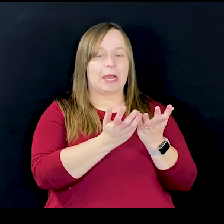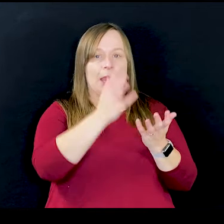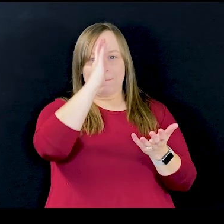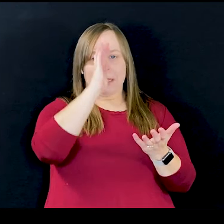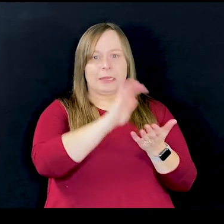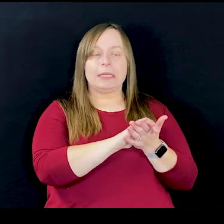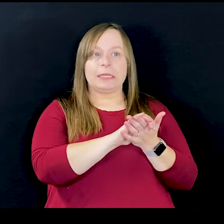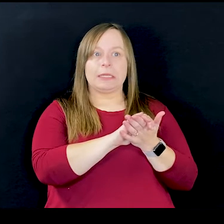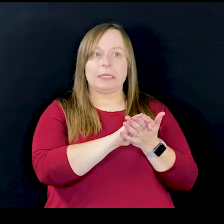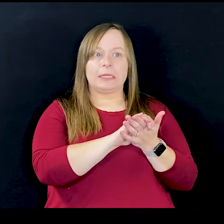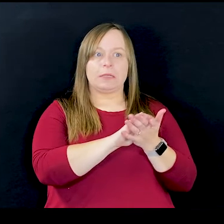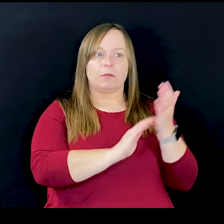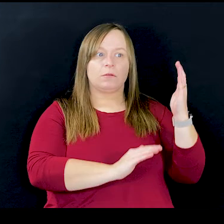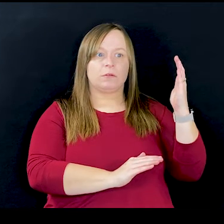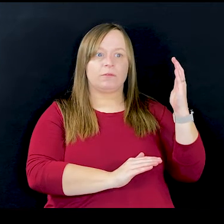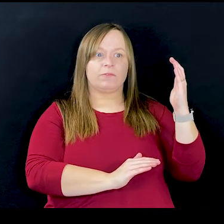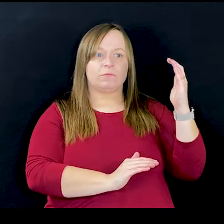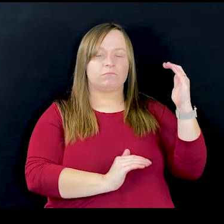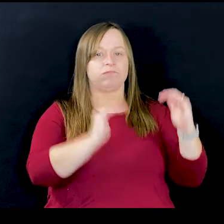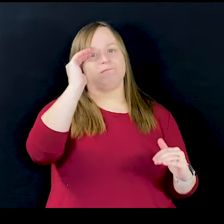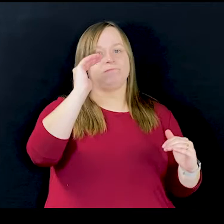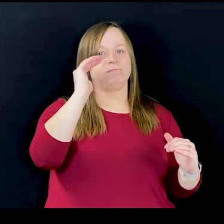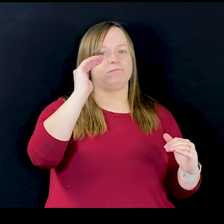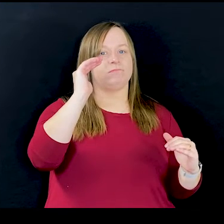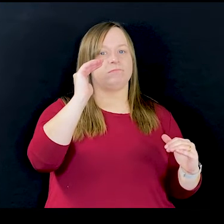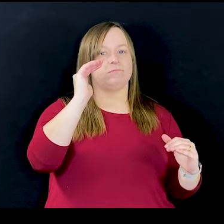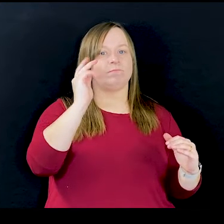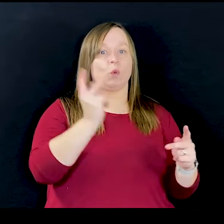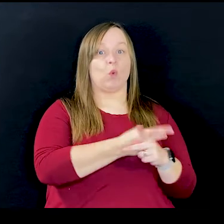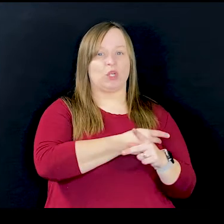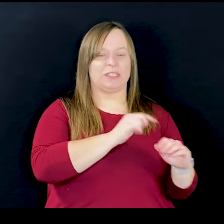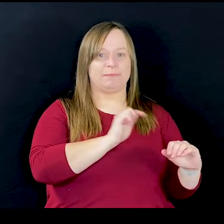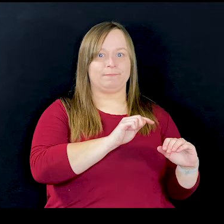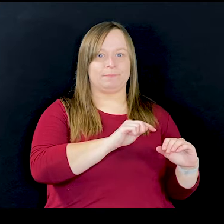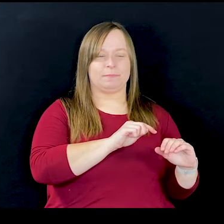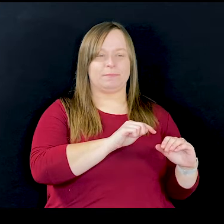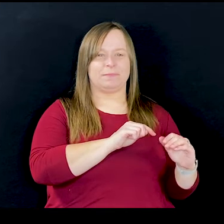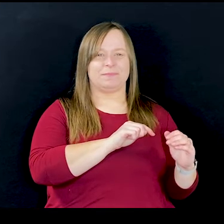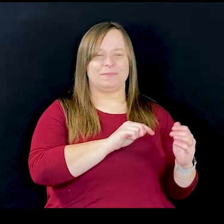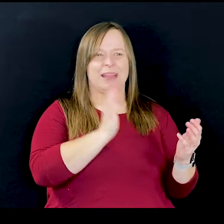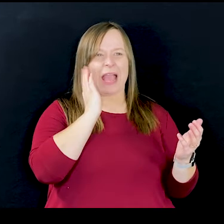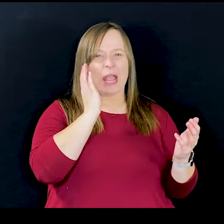I believe was disproportionate to the general population. And not in terms of numbers, I know